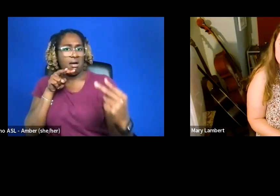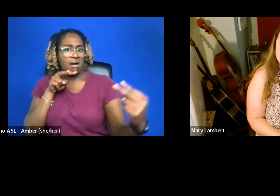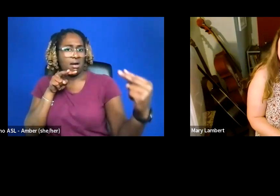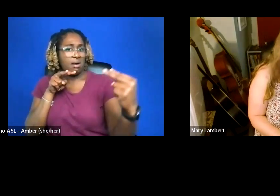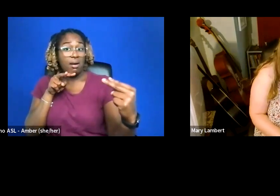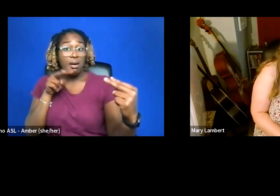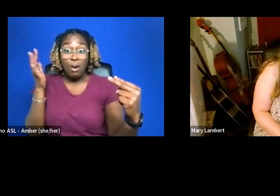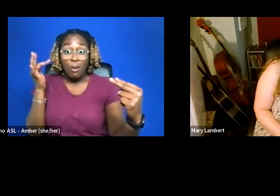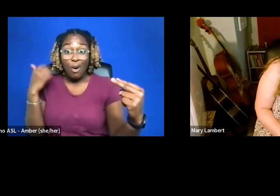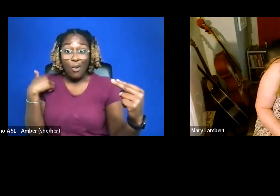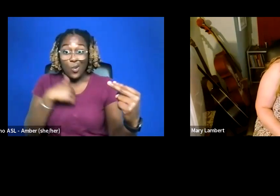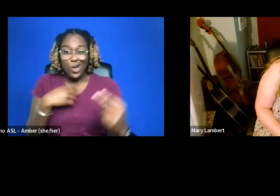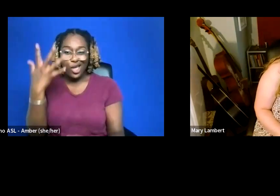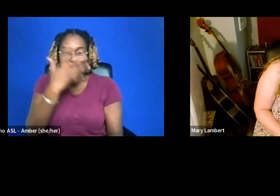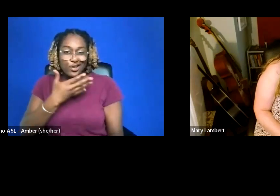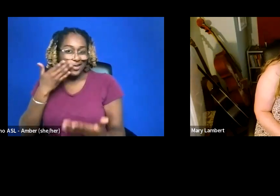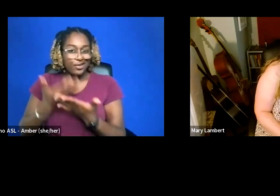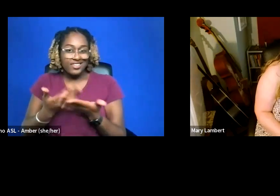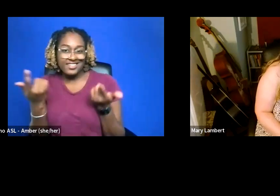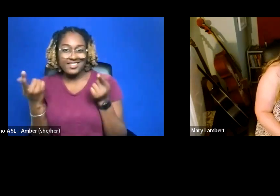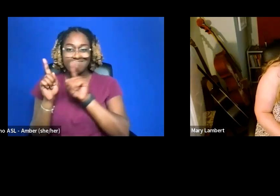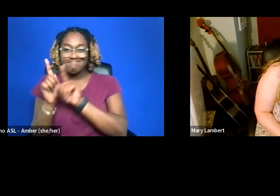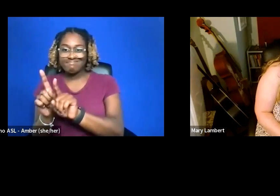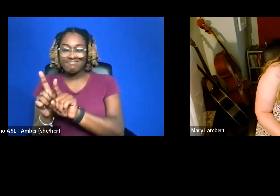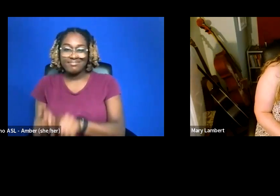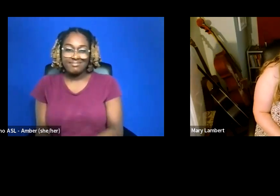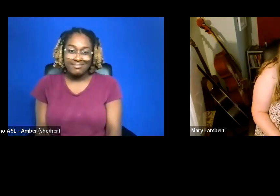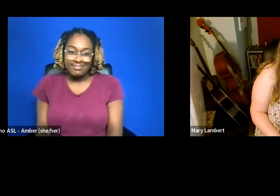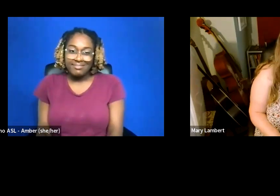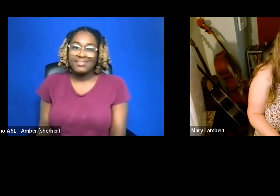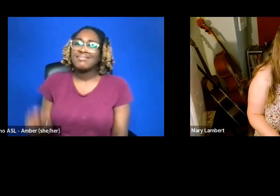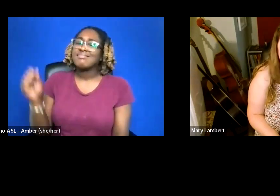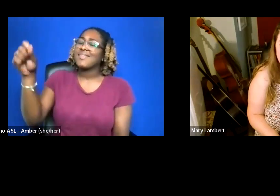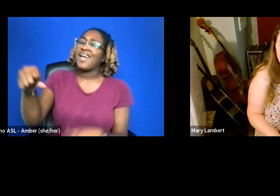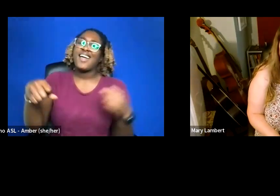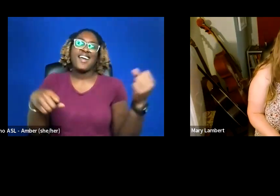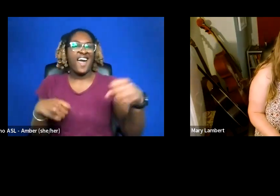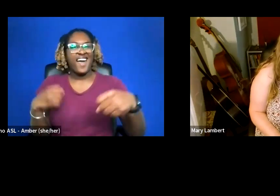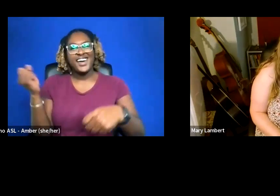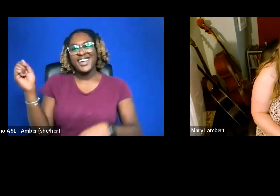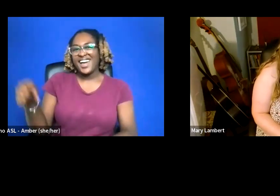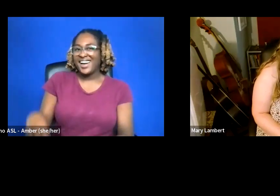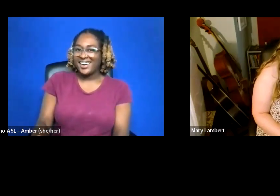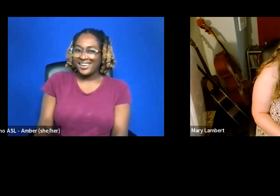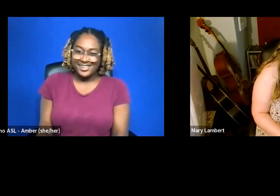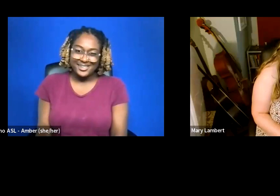because we look so good together here. Hey, hey, hey.